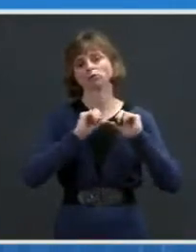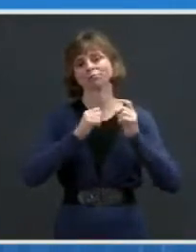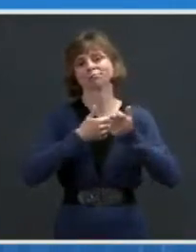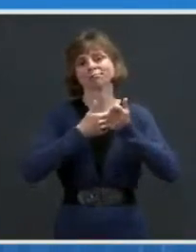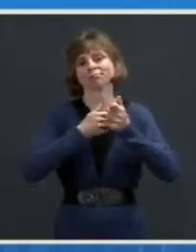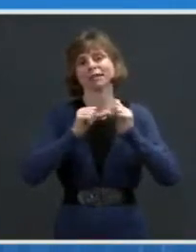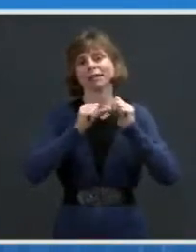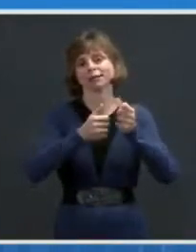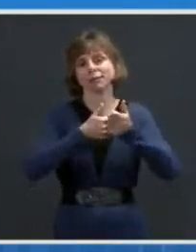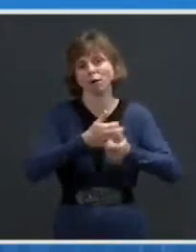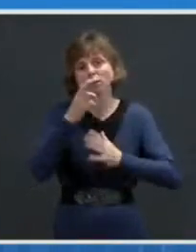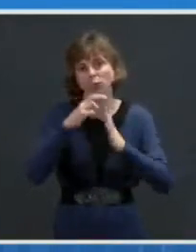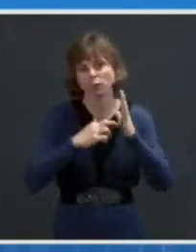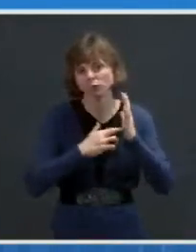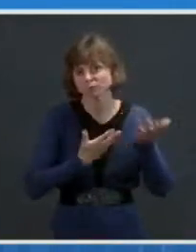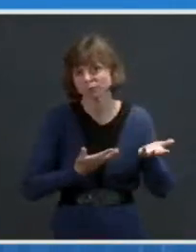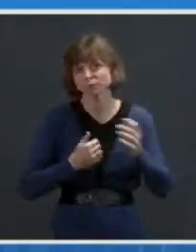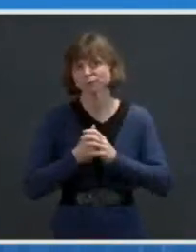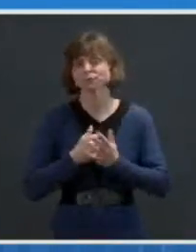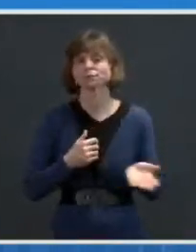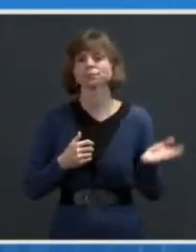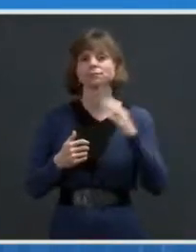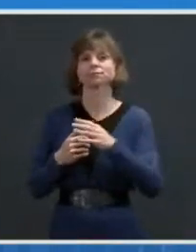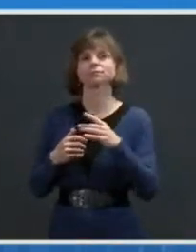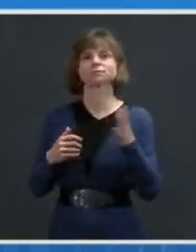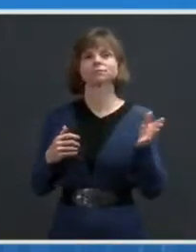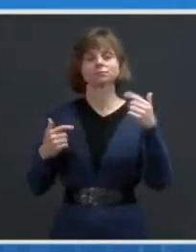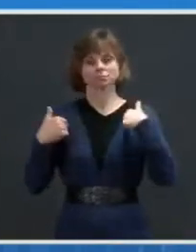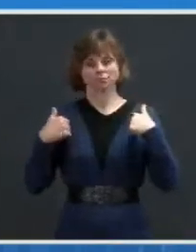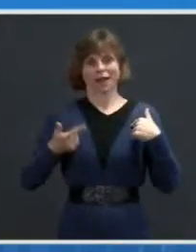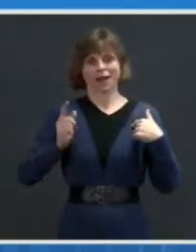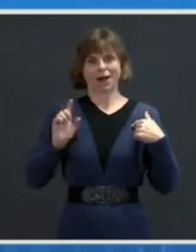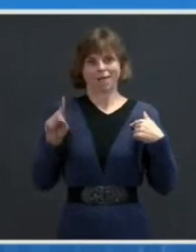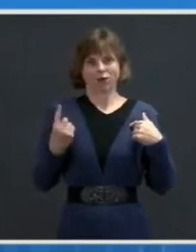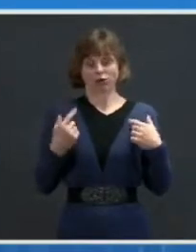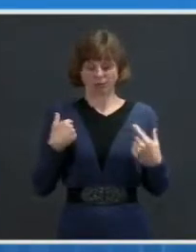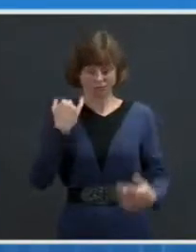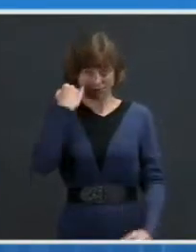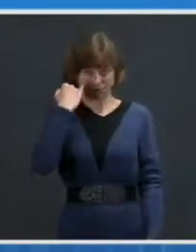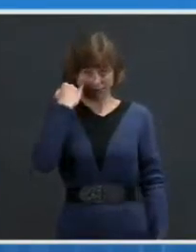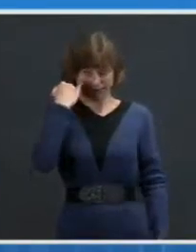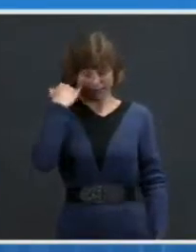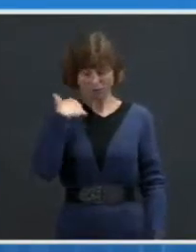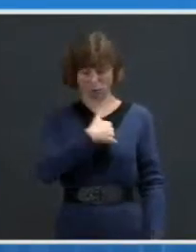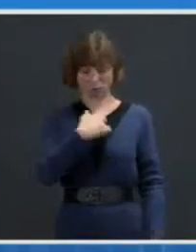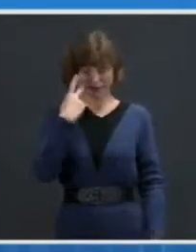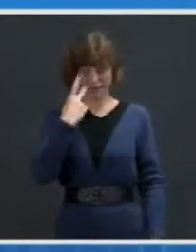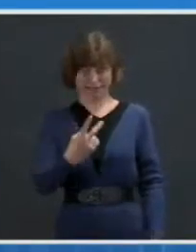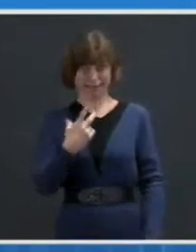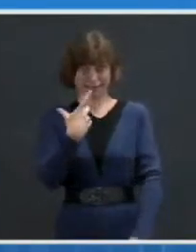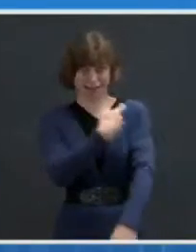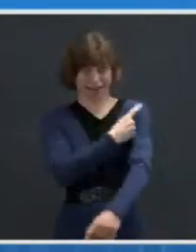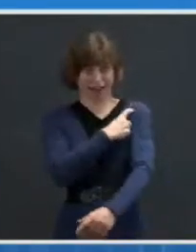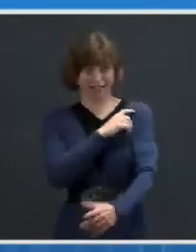GUIDANCE IS HAVING A DOUR PRESSURE ON DEMAND? I WILL GO FIRST YEAR AND